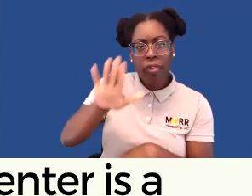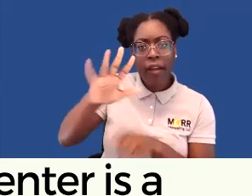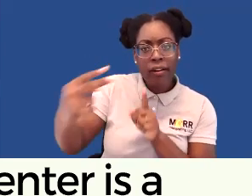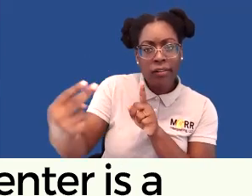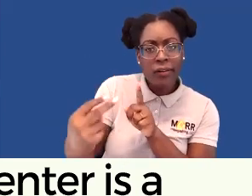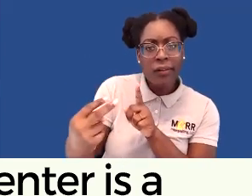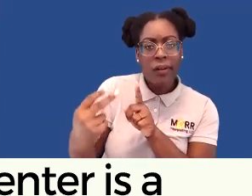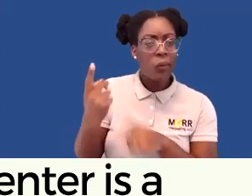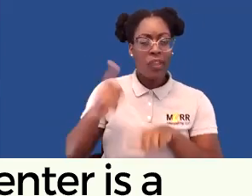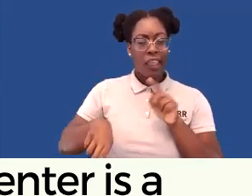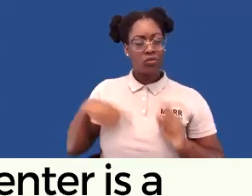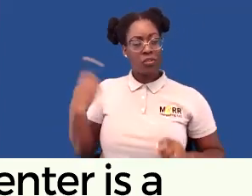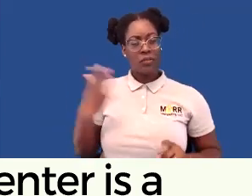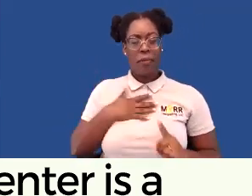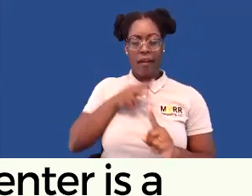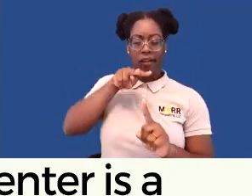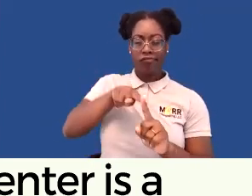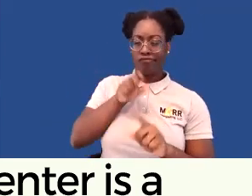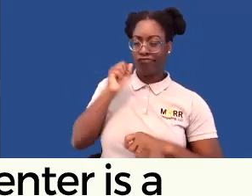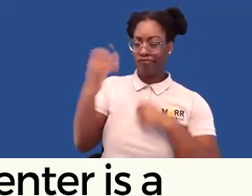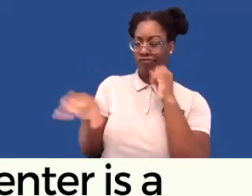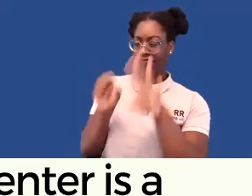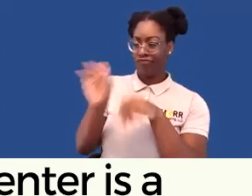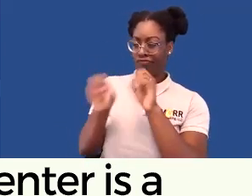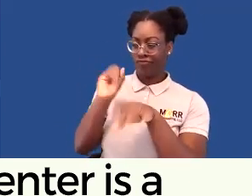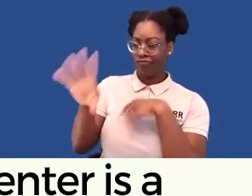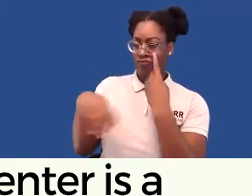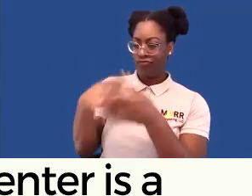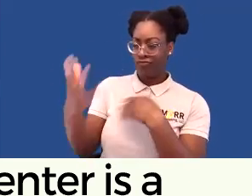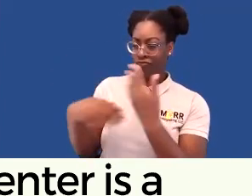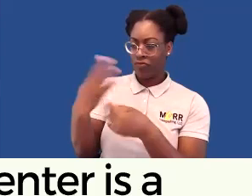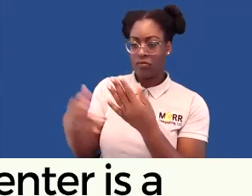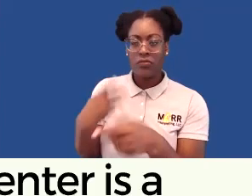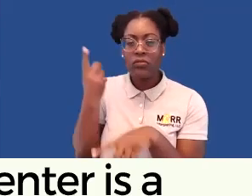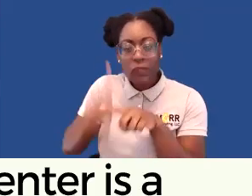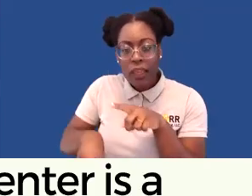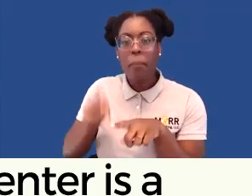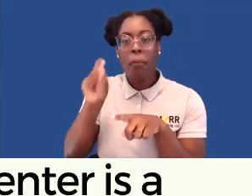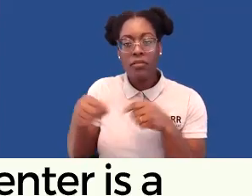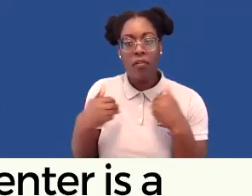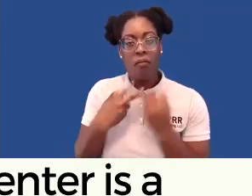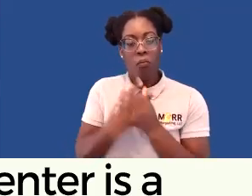and how we might provide a more holistic learning experience or exchange